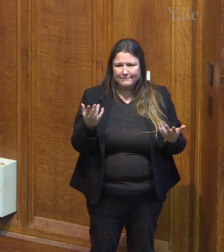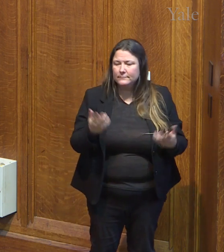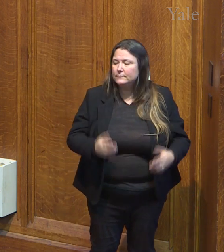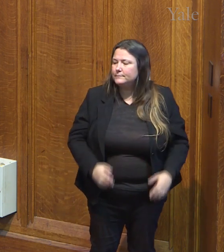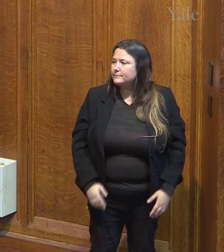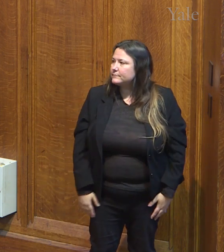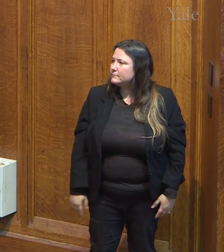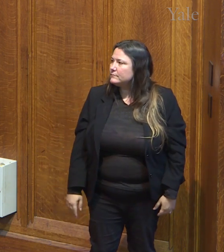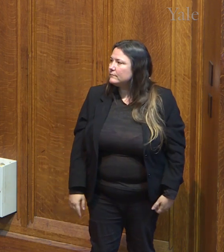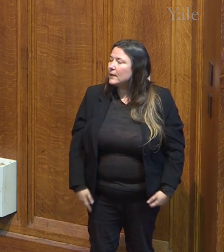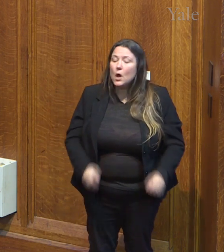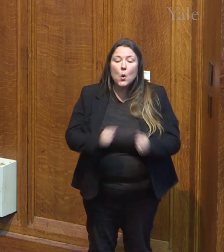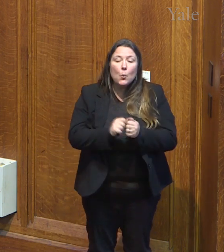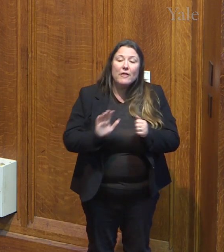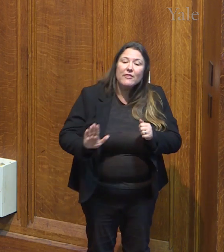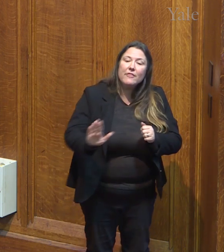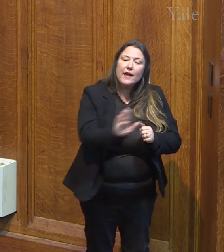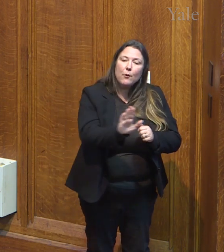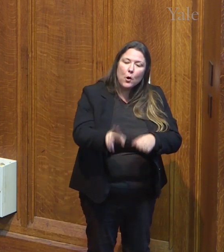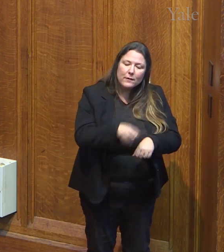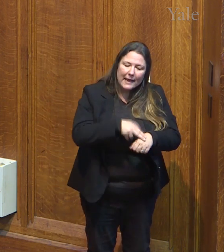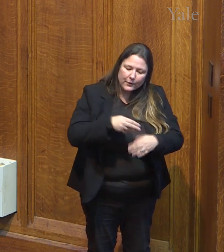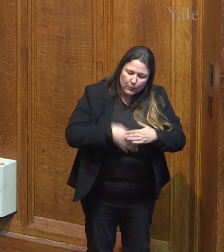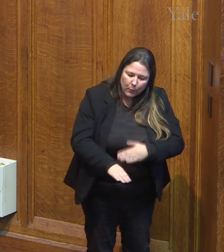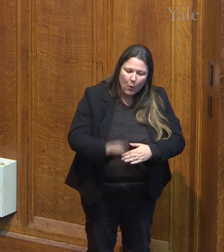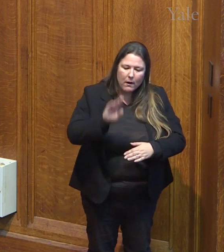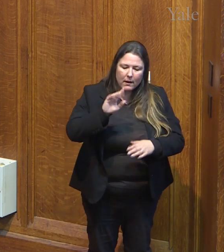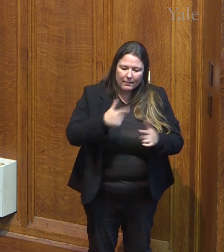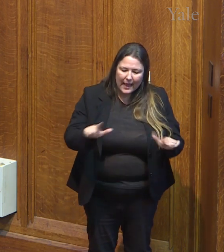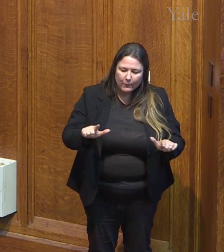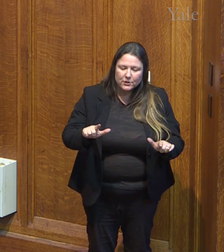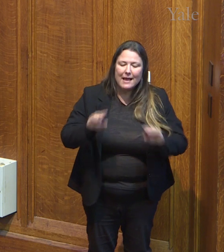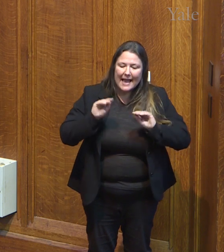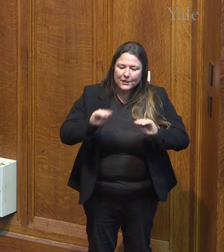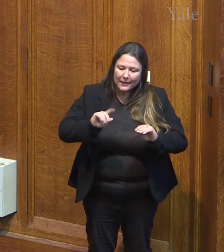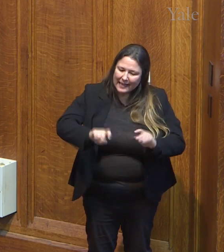It is with their own language that the education of the Deaf must begin, not with the spoken word.